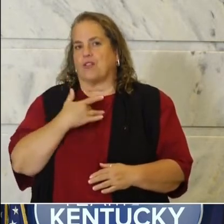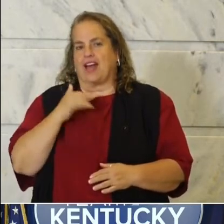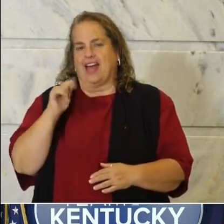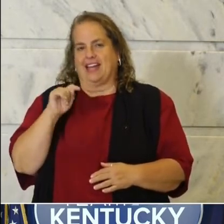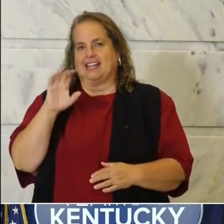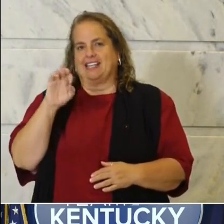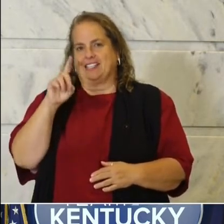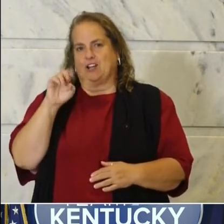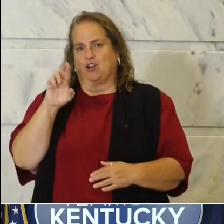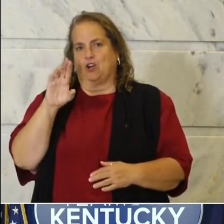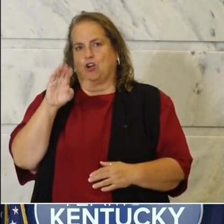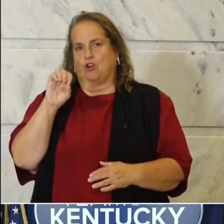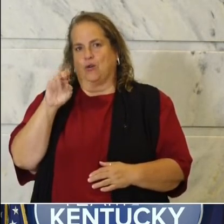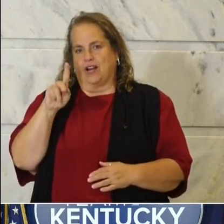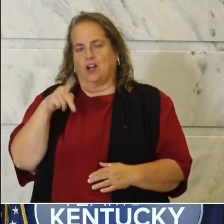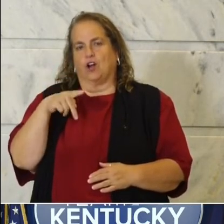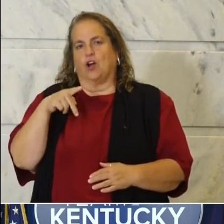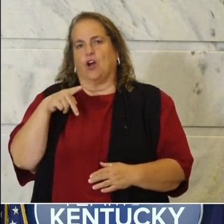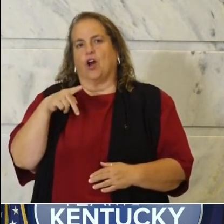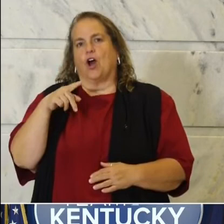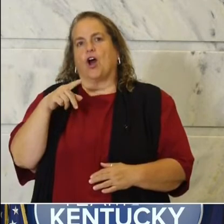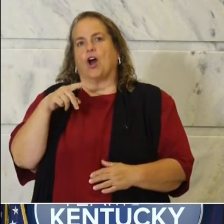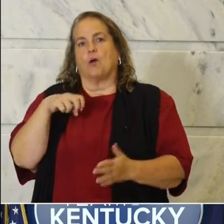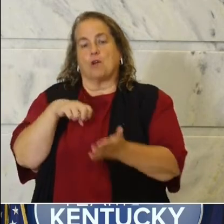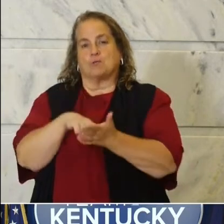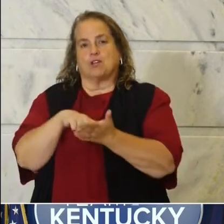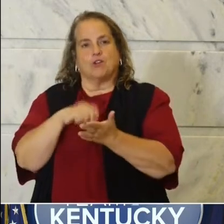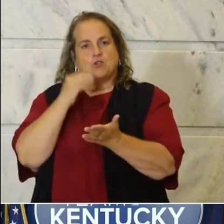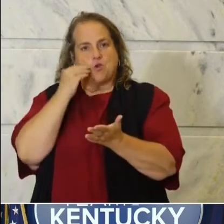Presbyterian homes. And this is for Geraldine Branham.